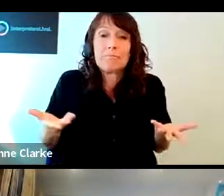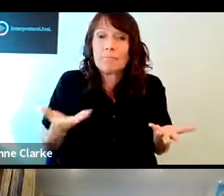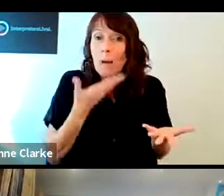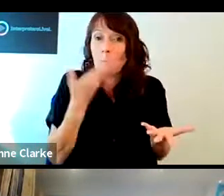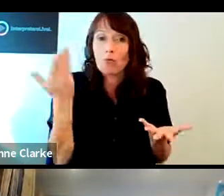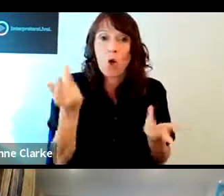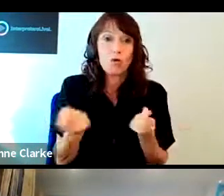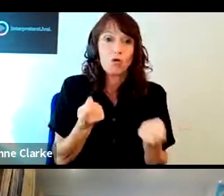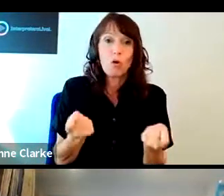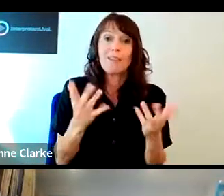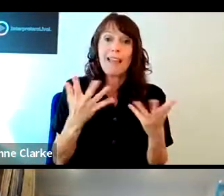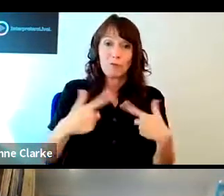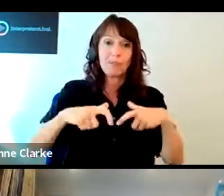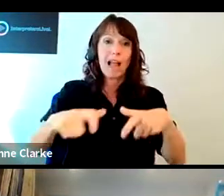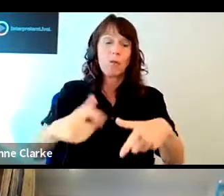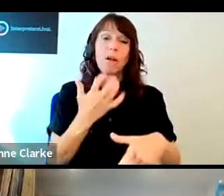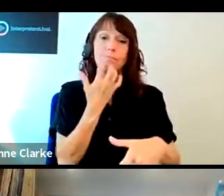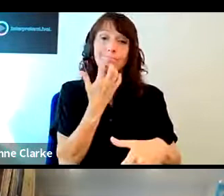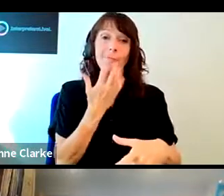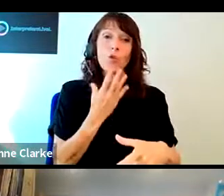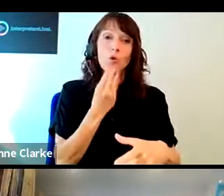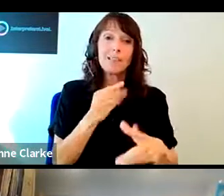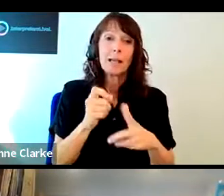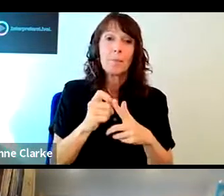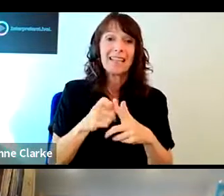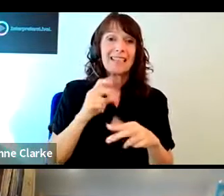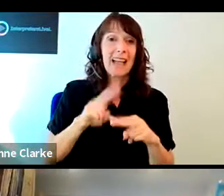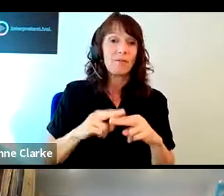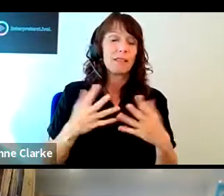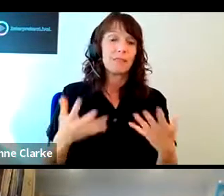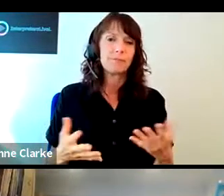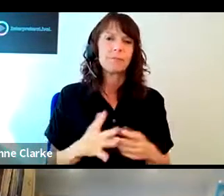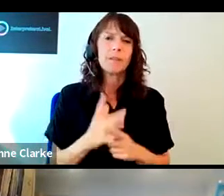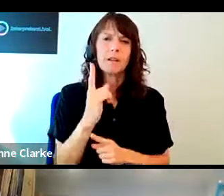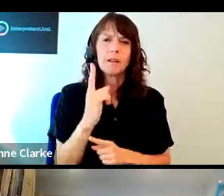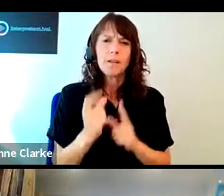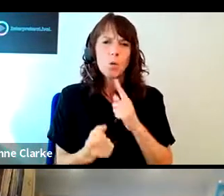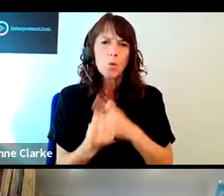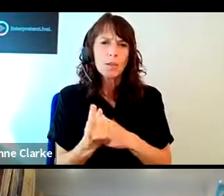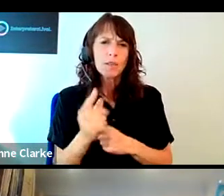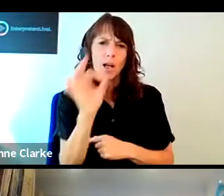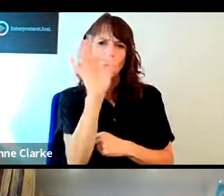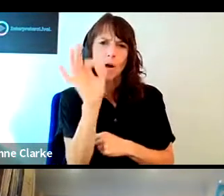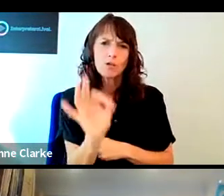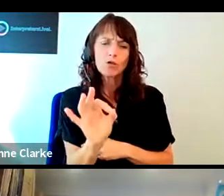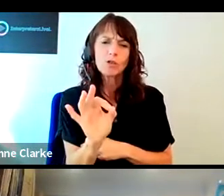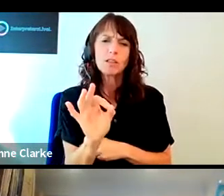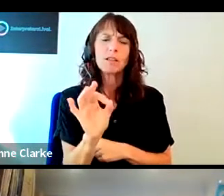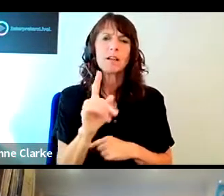and it's being enforced on them. There was a question around what's the alternative then?